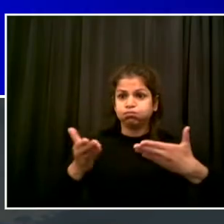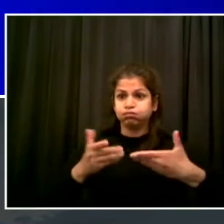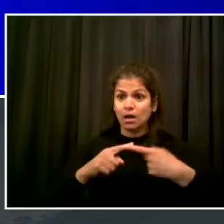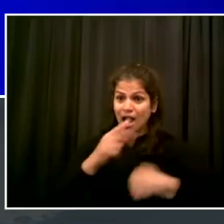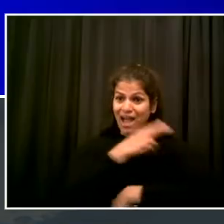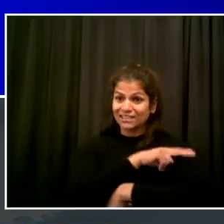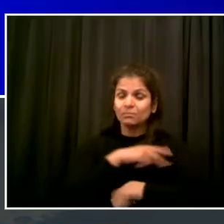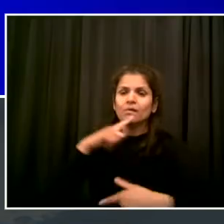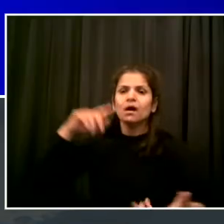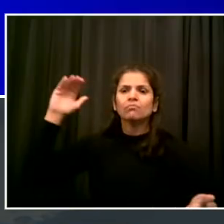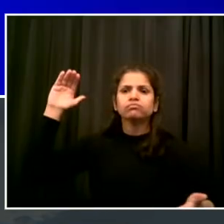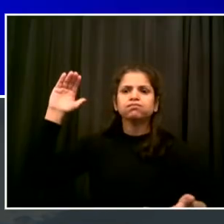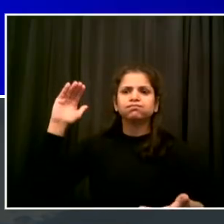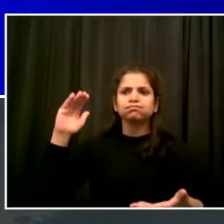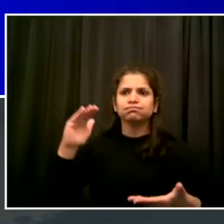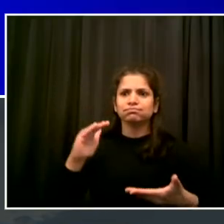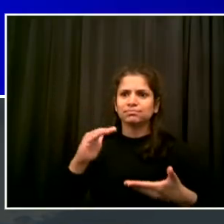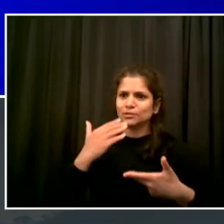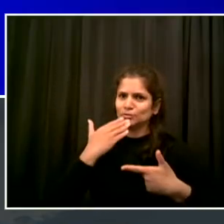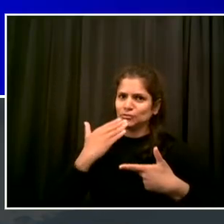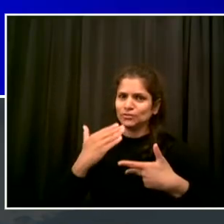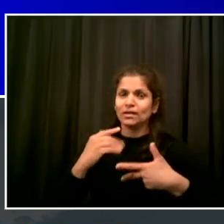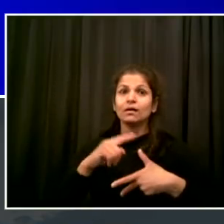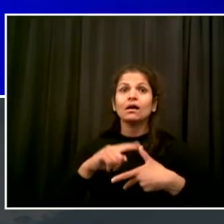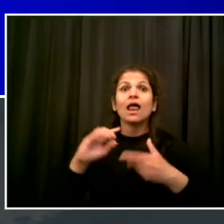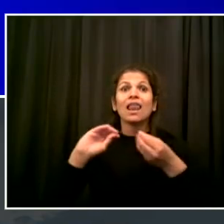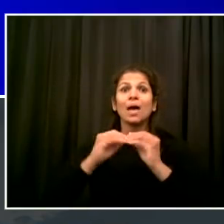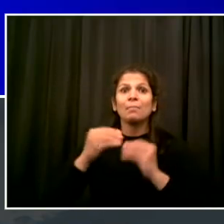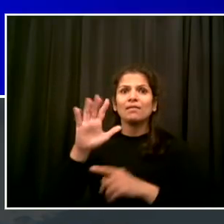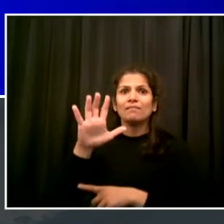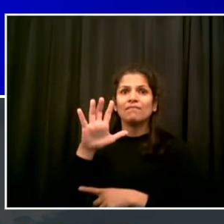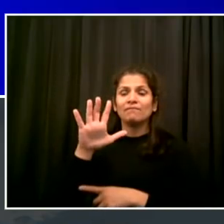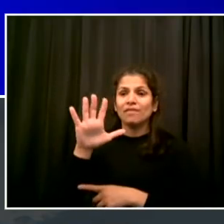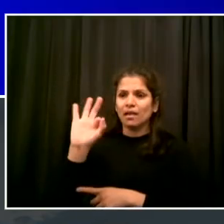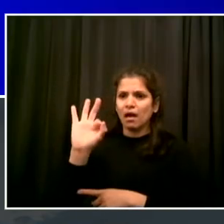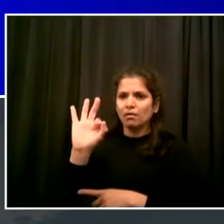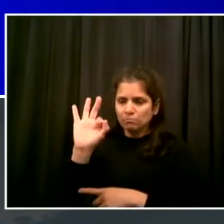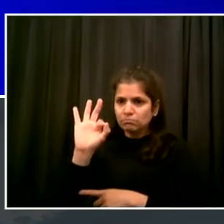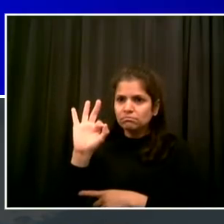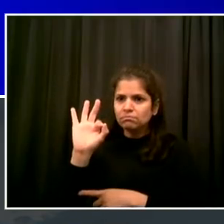PEOPLE ADMITTED TO THE HOSPITAL FOR SUSPECTED TRAN 80. CONGRAULTAIOTNS